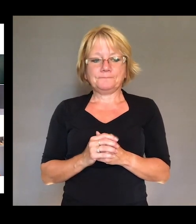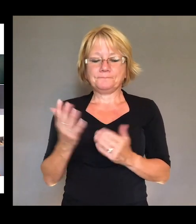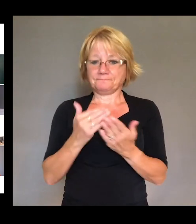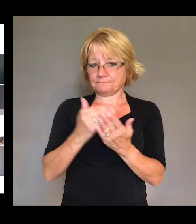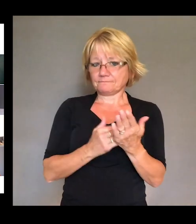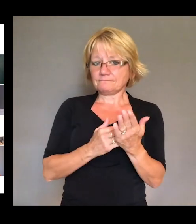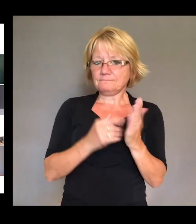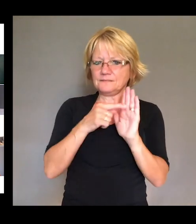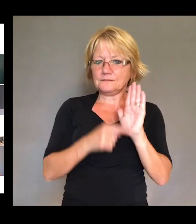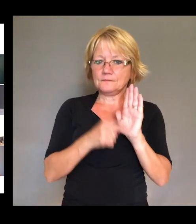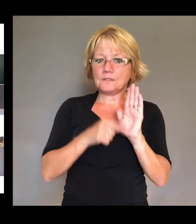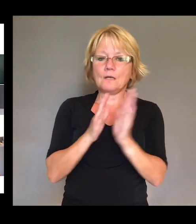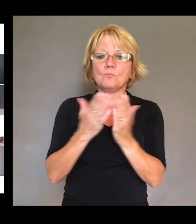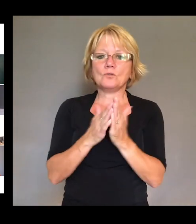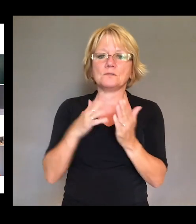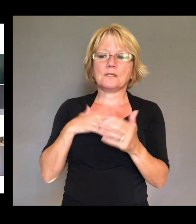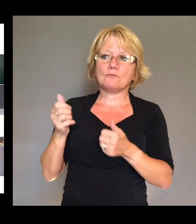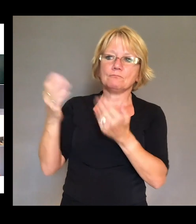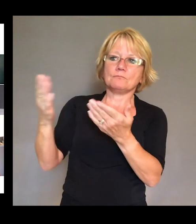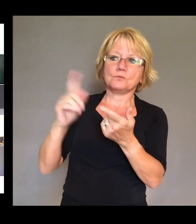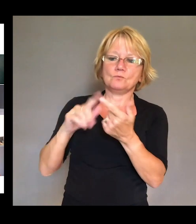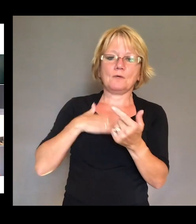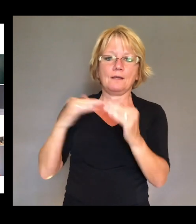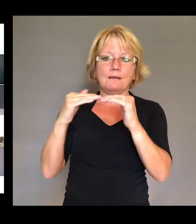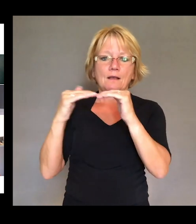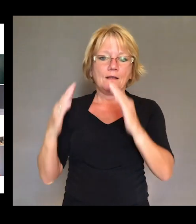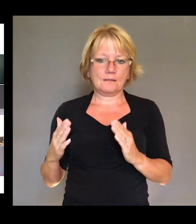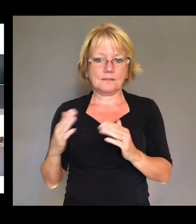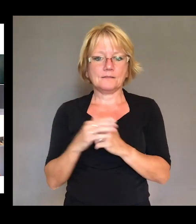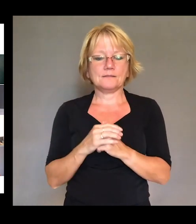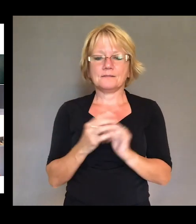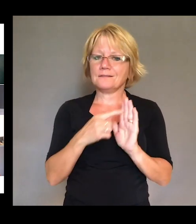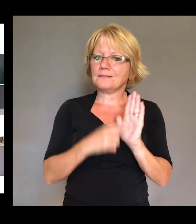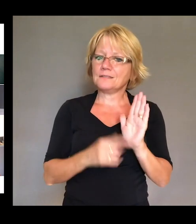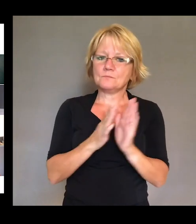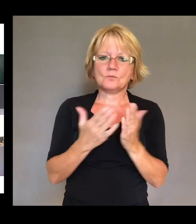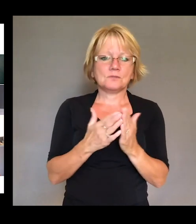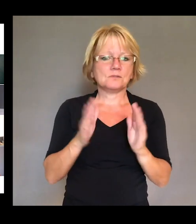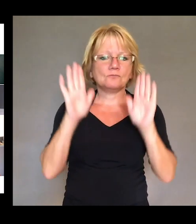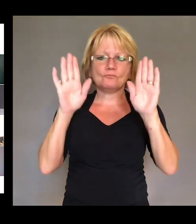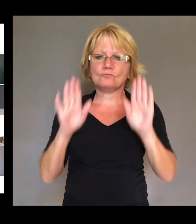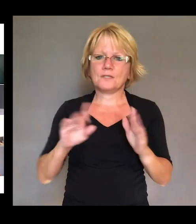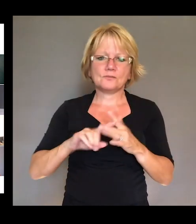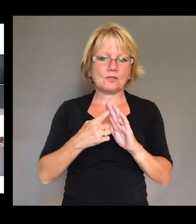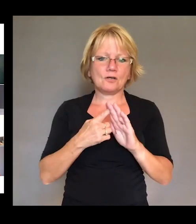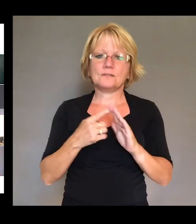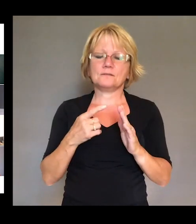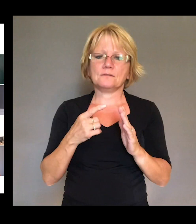You know, these are just books that I usually recommend. My colleagues may ask where to start. I think these are great starting points.